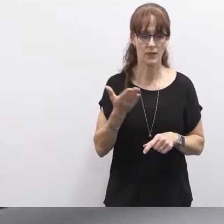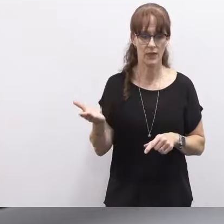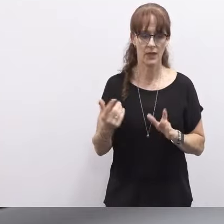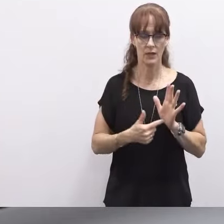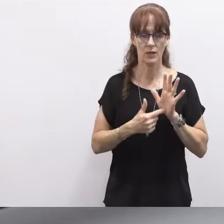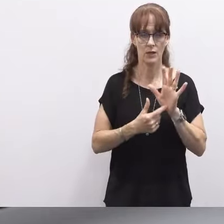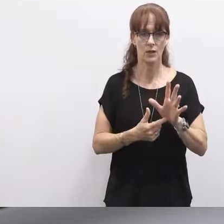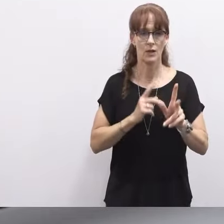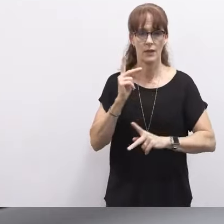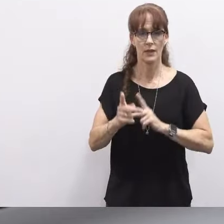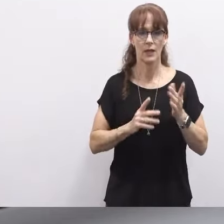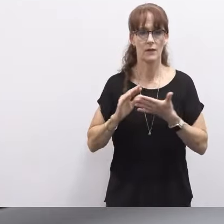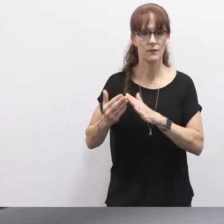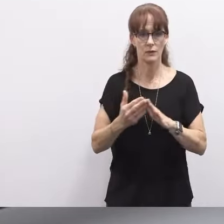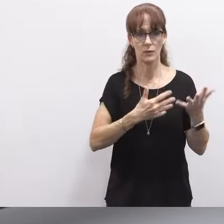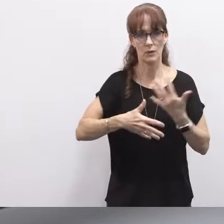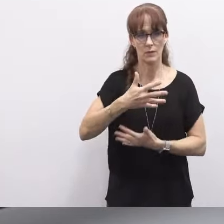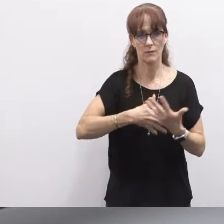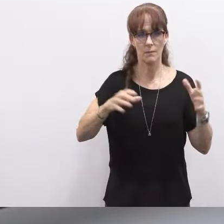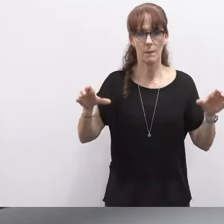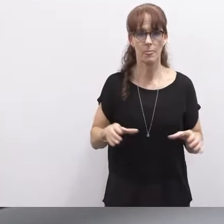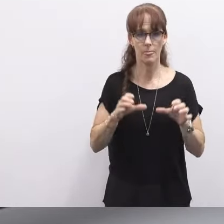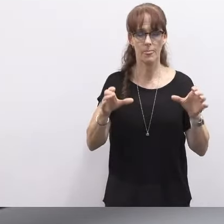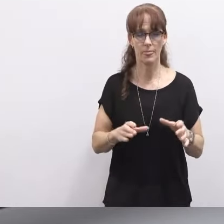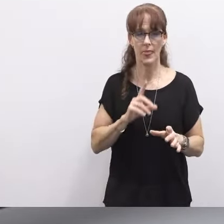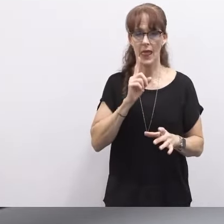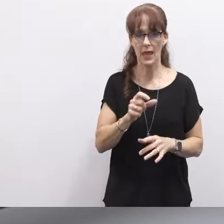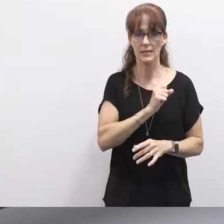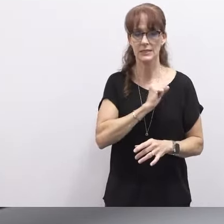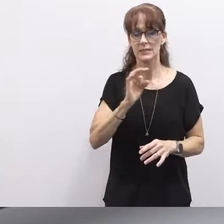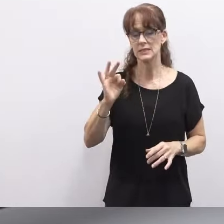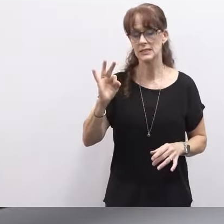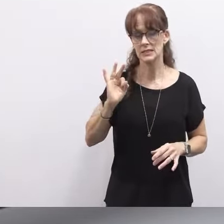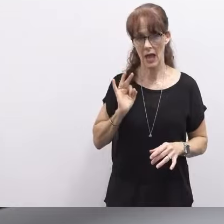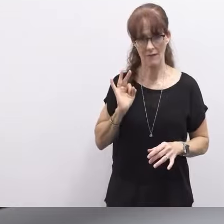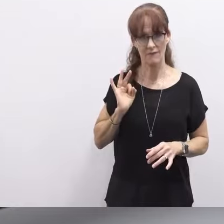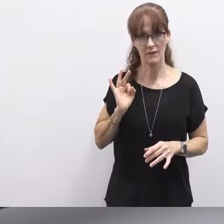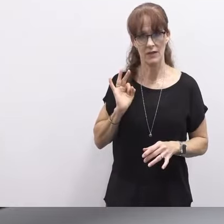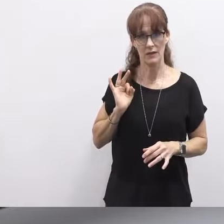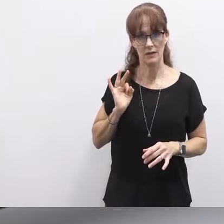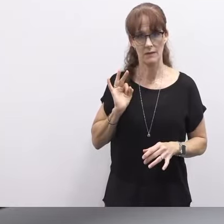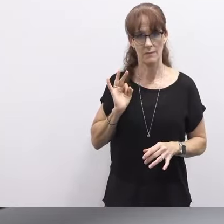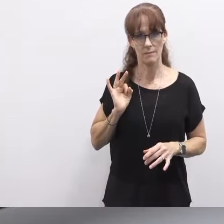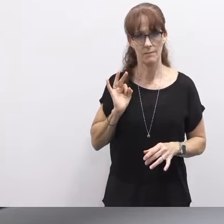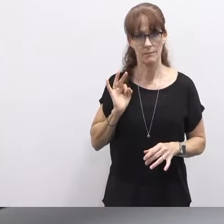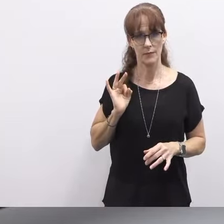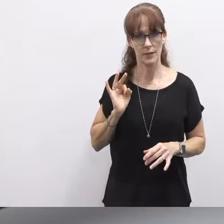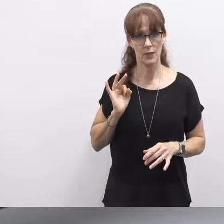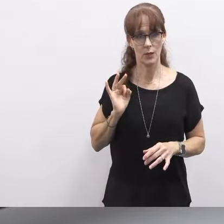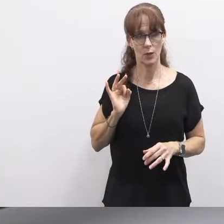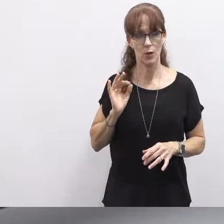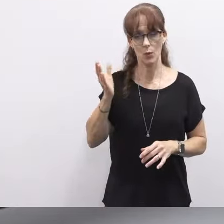the kind of community engagement that was done. In fact, staff who were tasked with being in the booths,